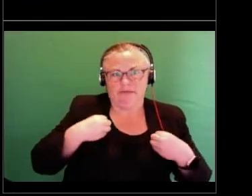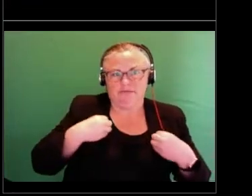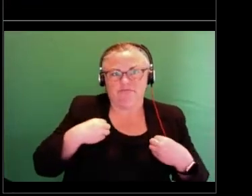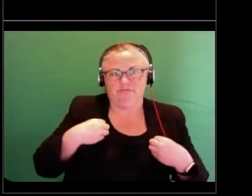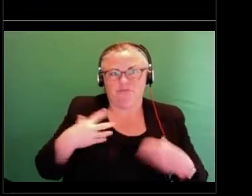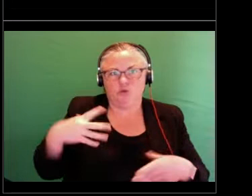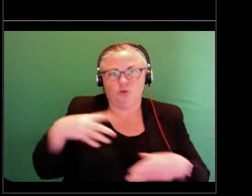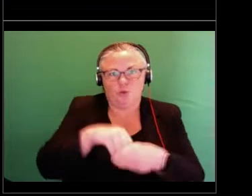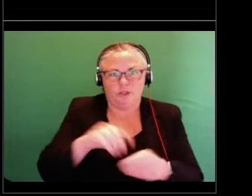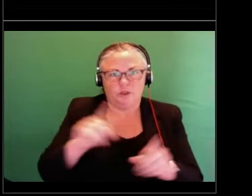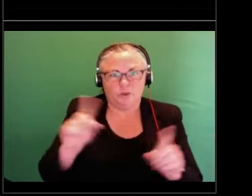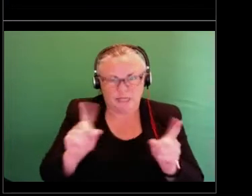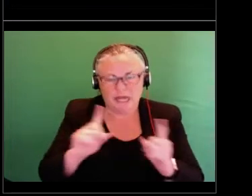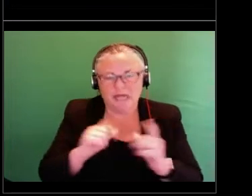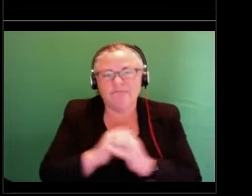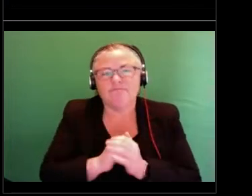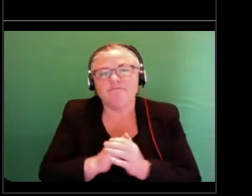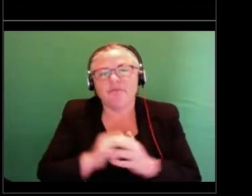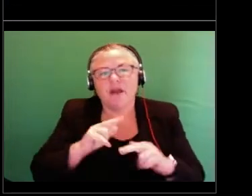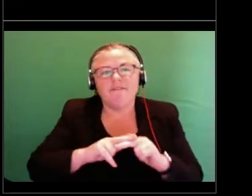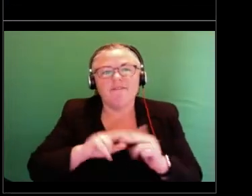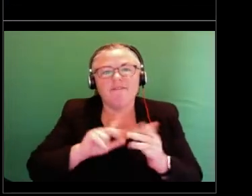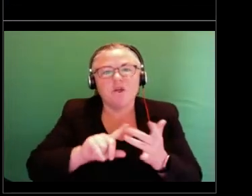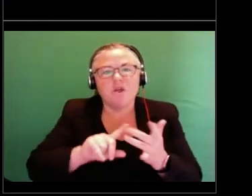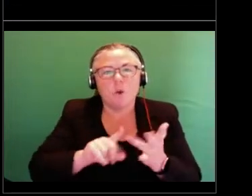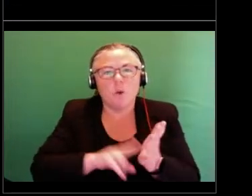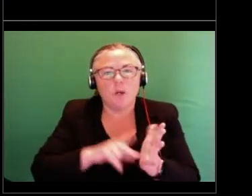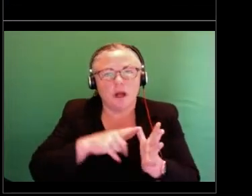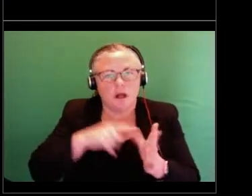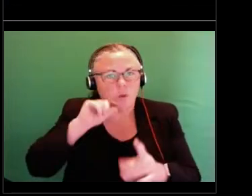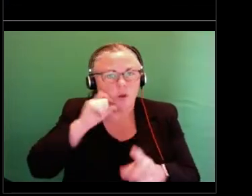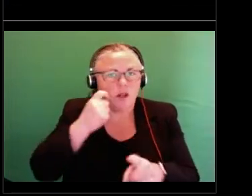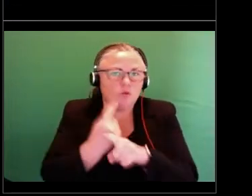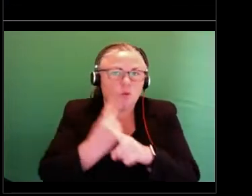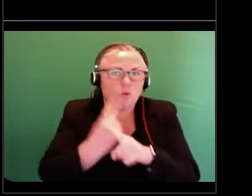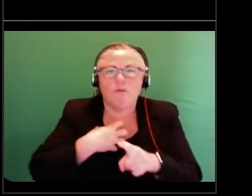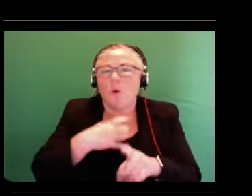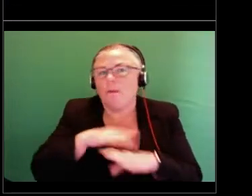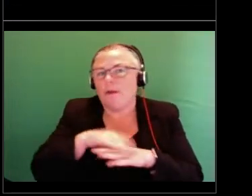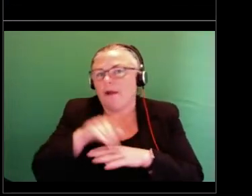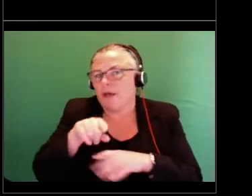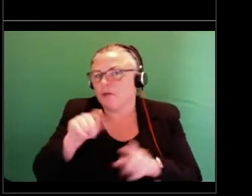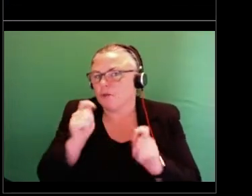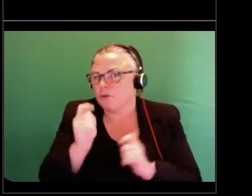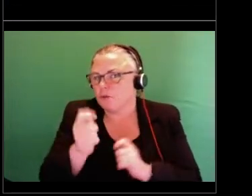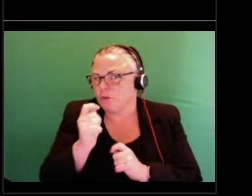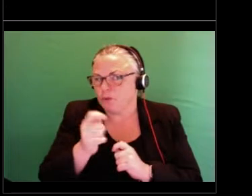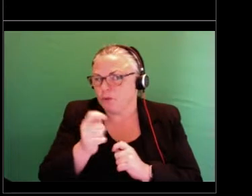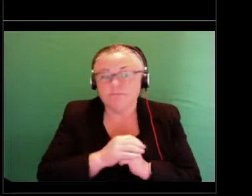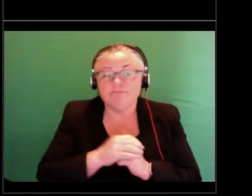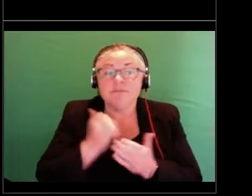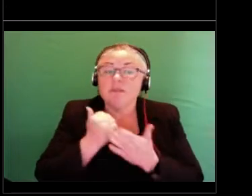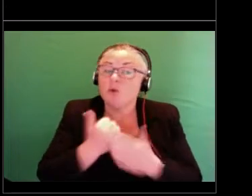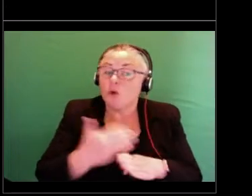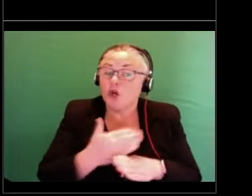We will talk about the changes to the FASS service and some of the supports and scaffolding